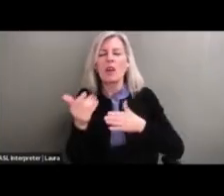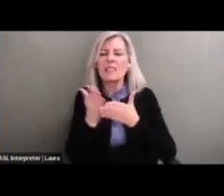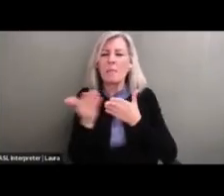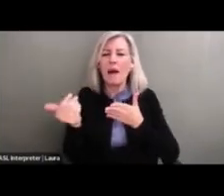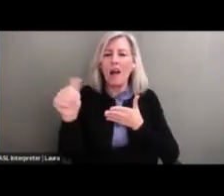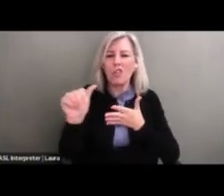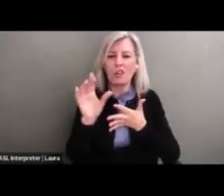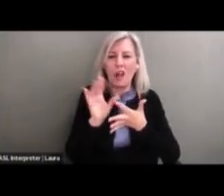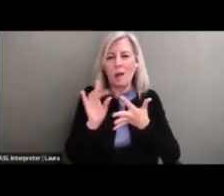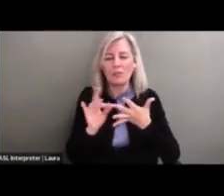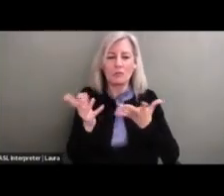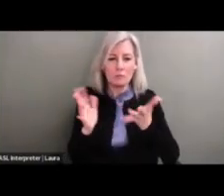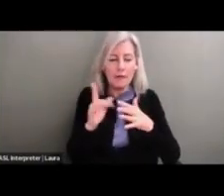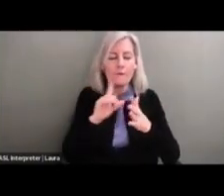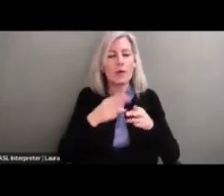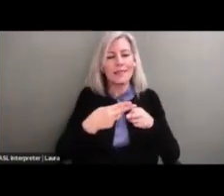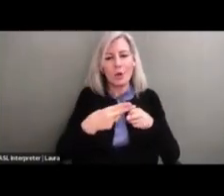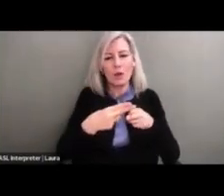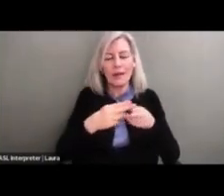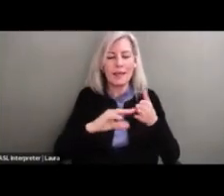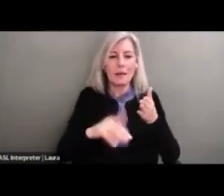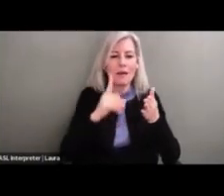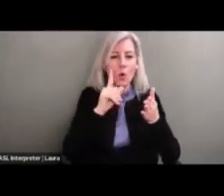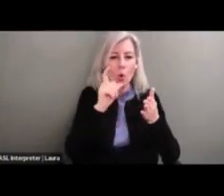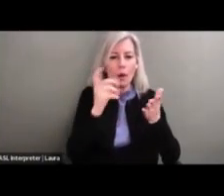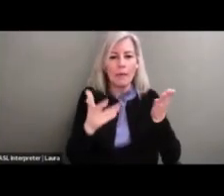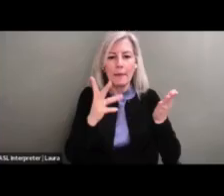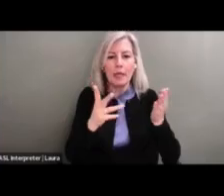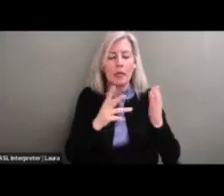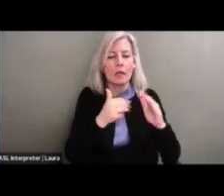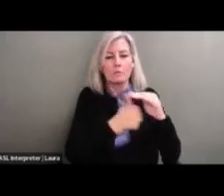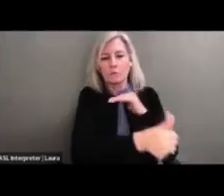daily.